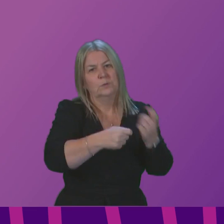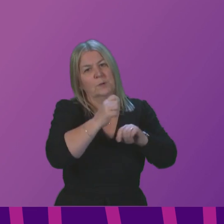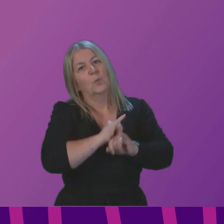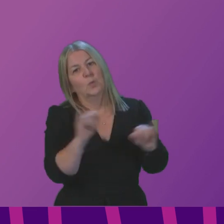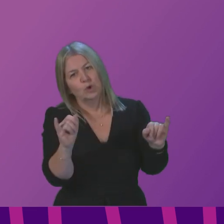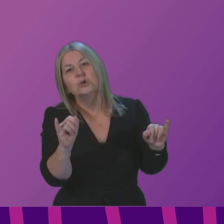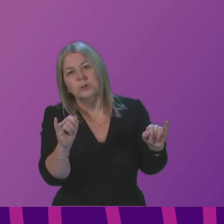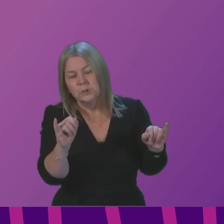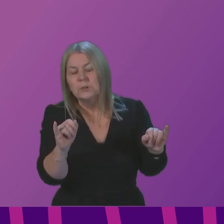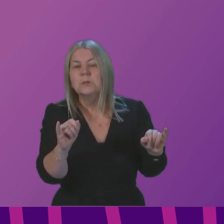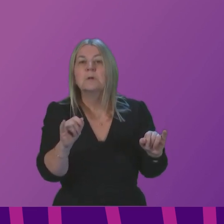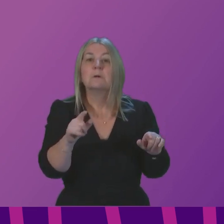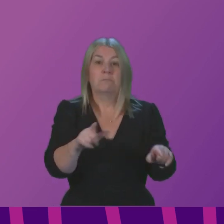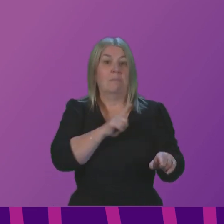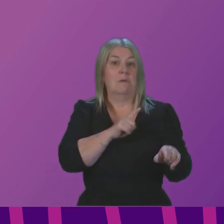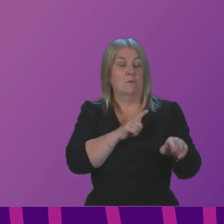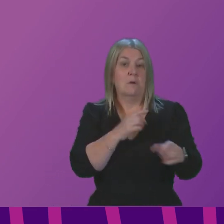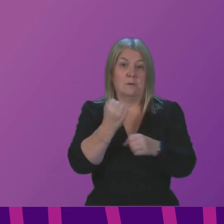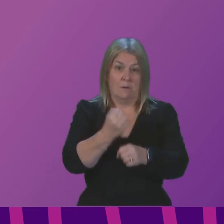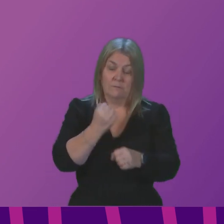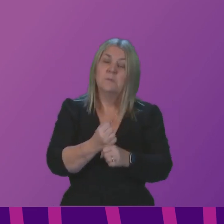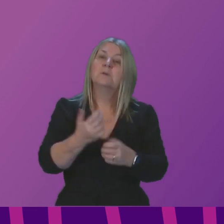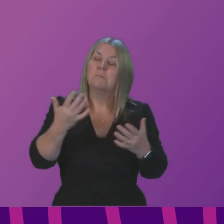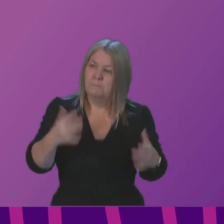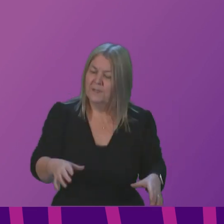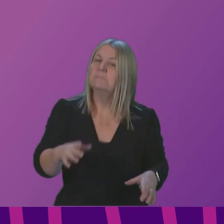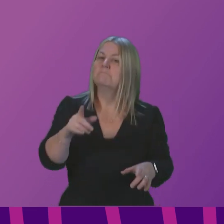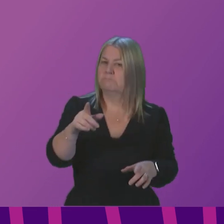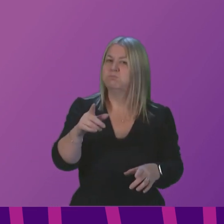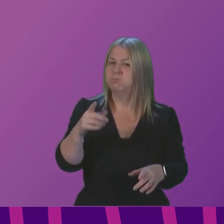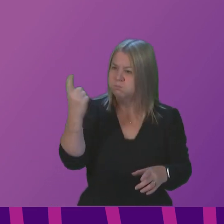for many people. That is why the Government has already taken significant action. For